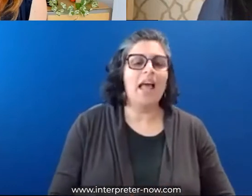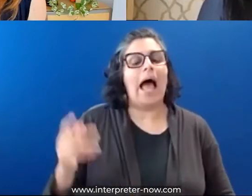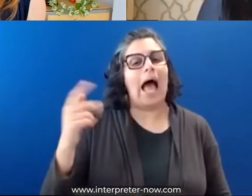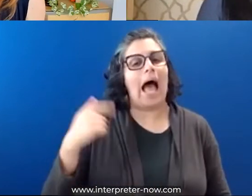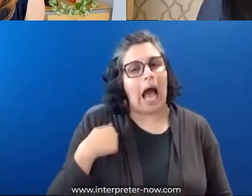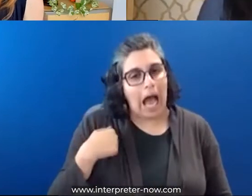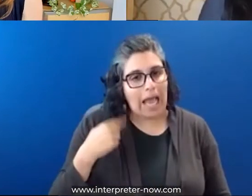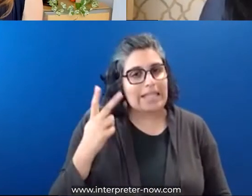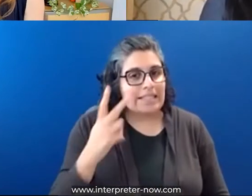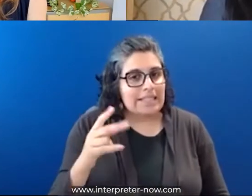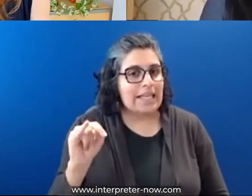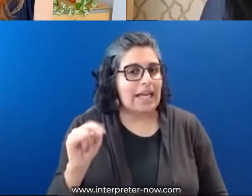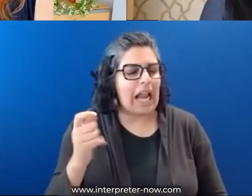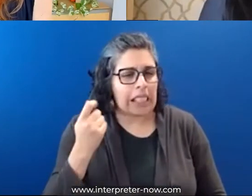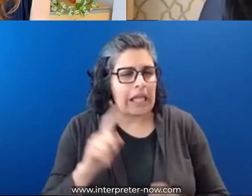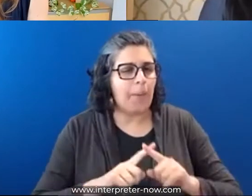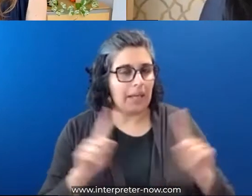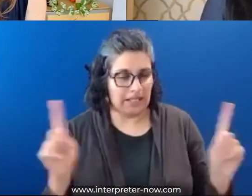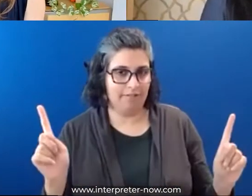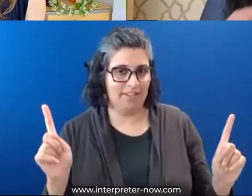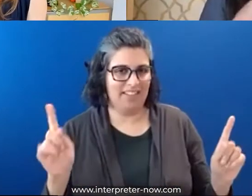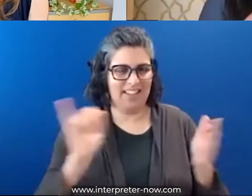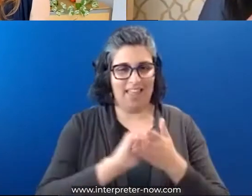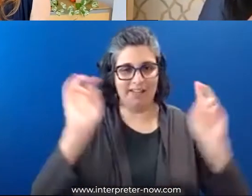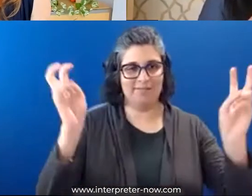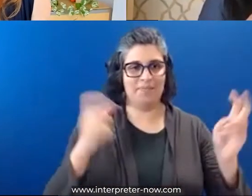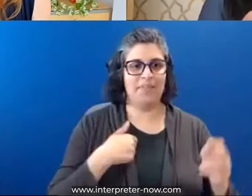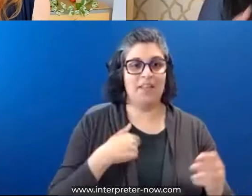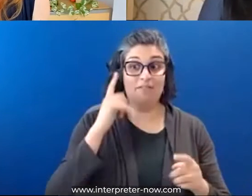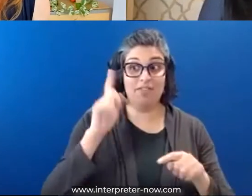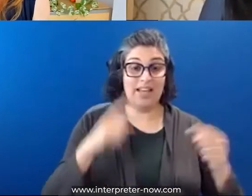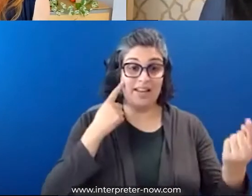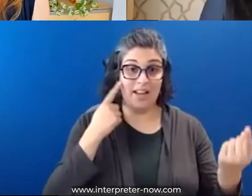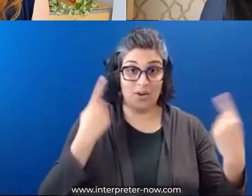If I can't get to a place of agreement, I just say, "I see it a little differently."